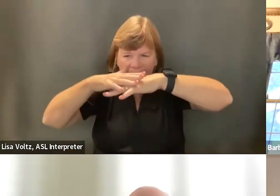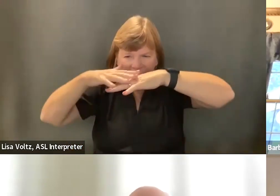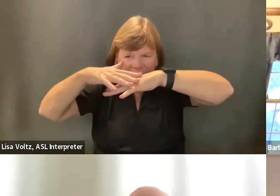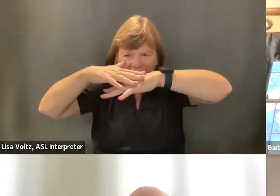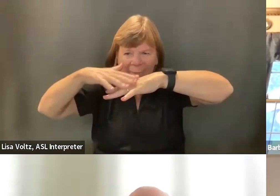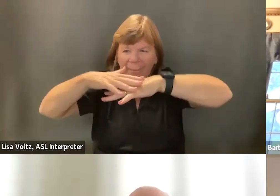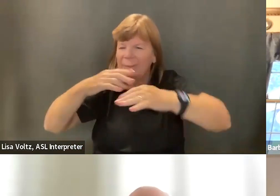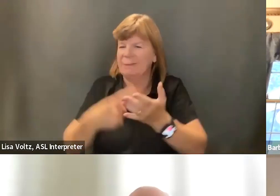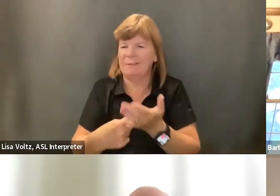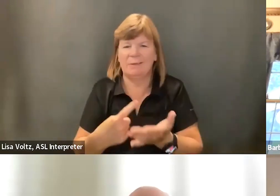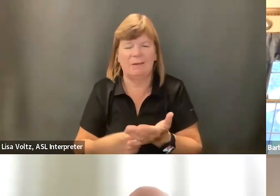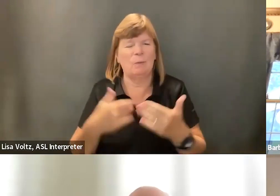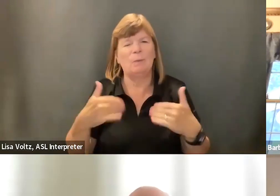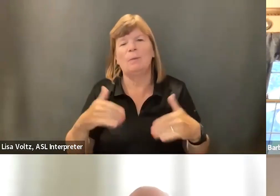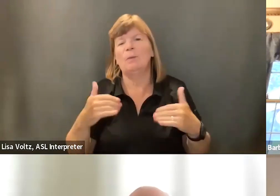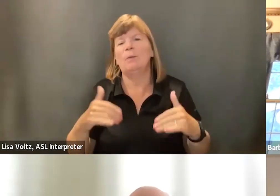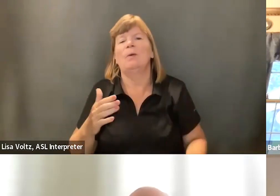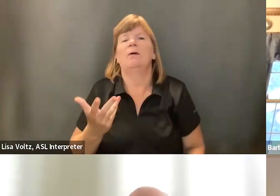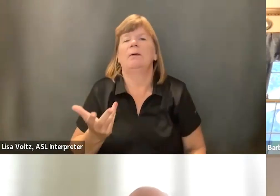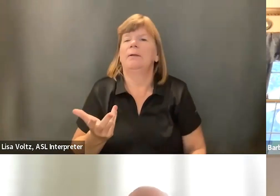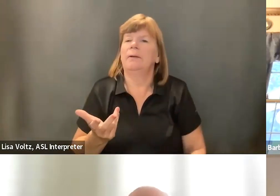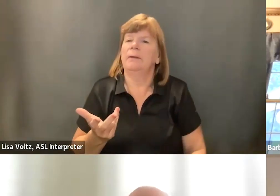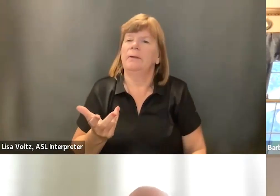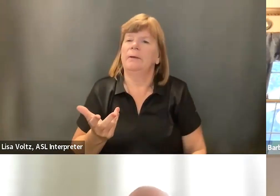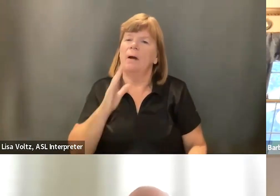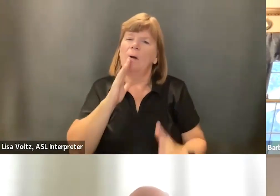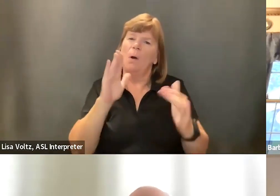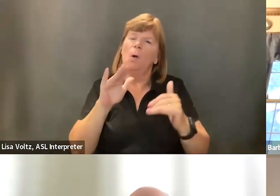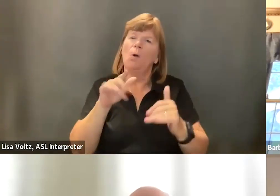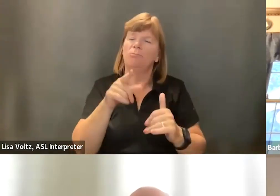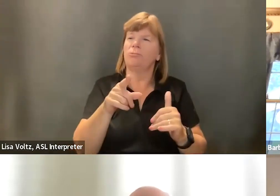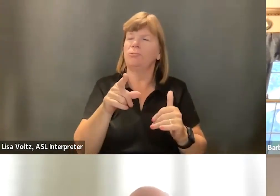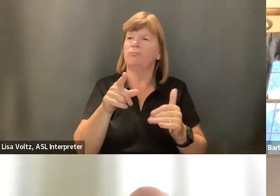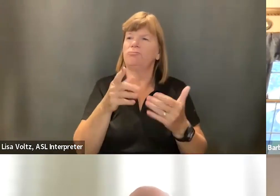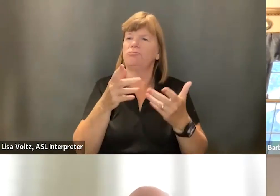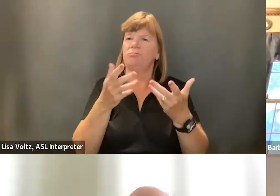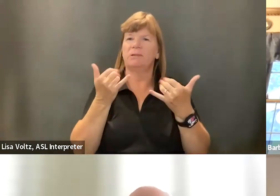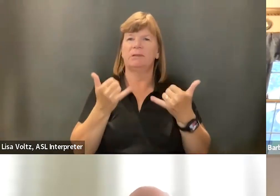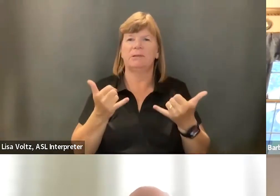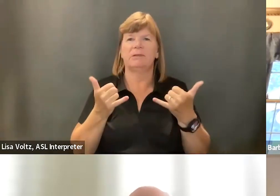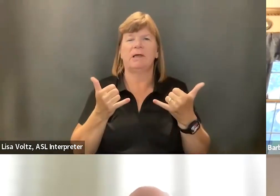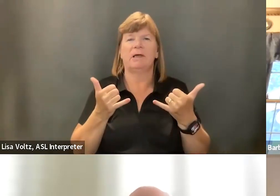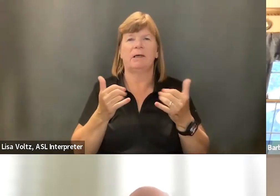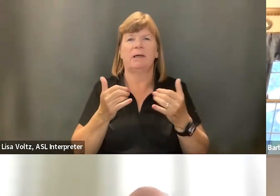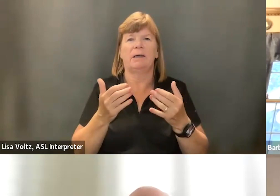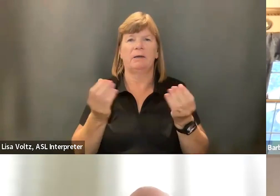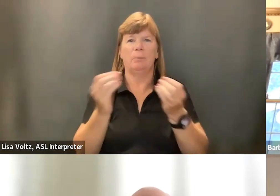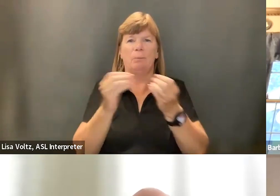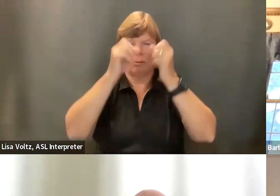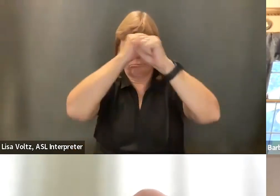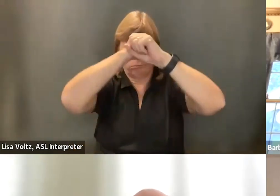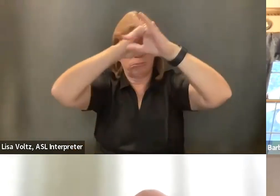um but I hope that you're leaving with lots and lots of questions that you're curious about